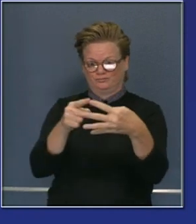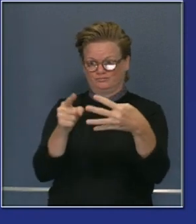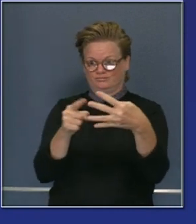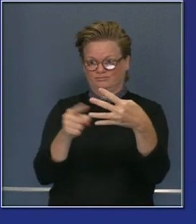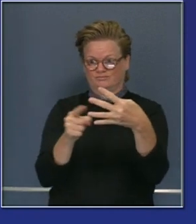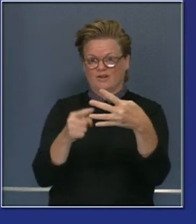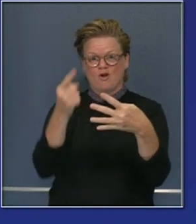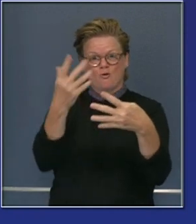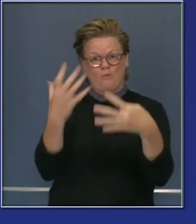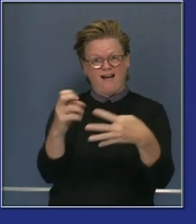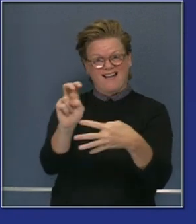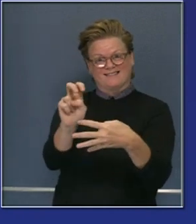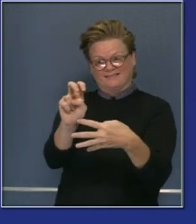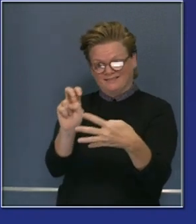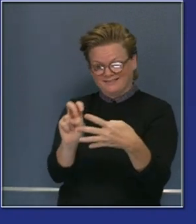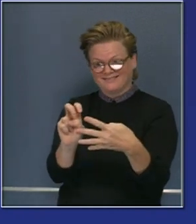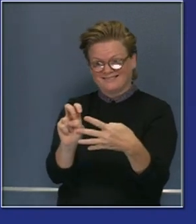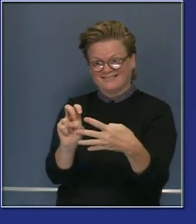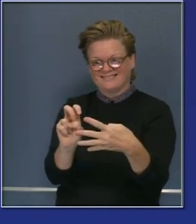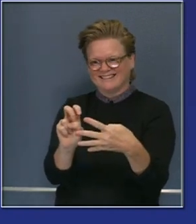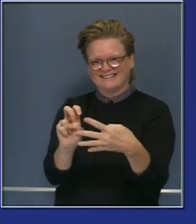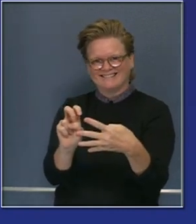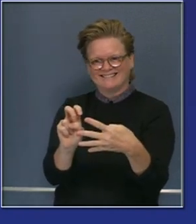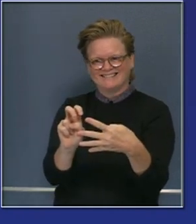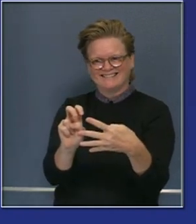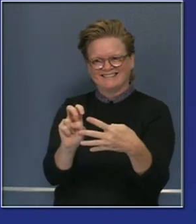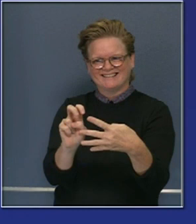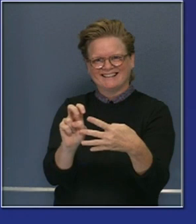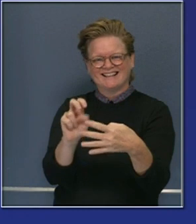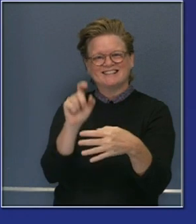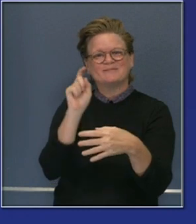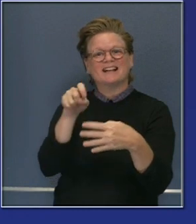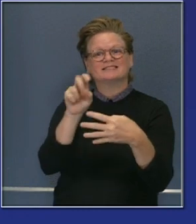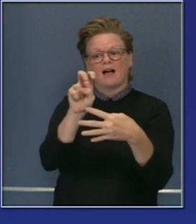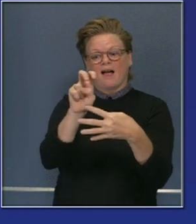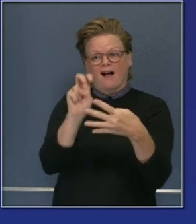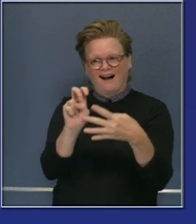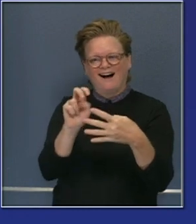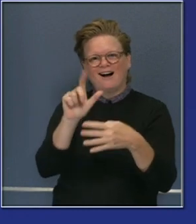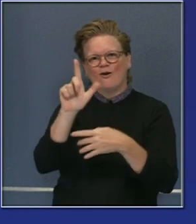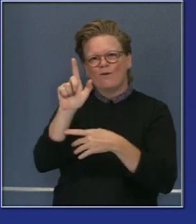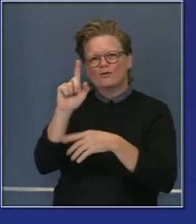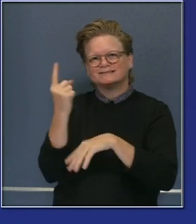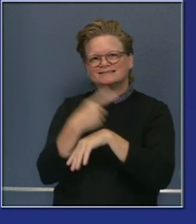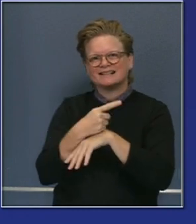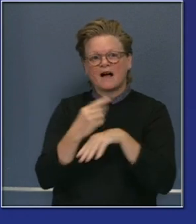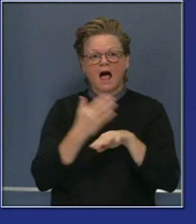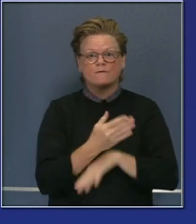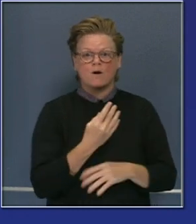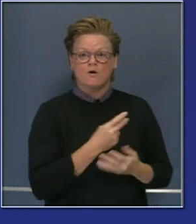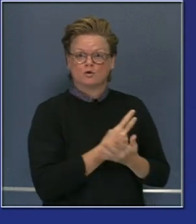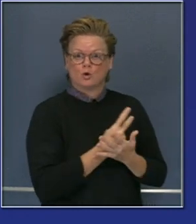TIERS IN THE REPRESENTED COLORS AND IN EACH TIER IN ORDER TO